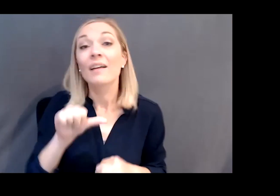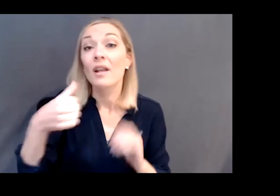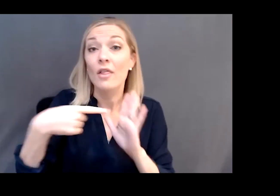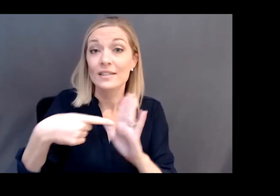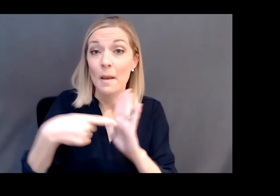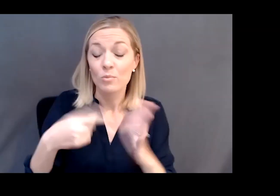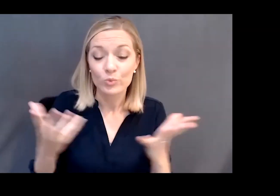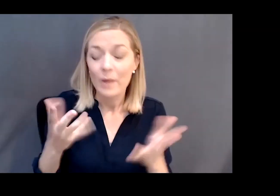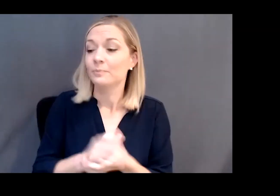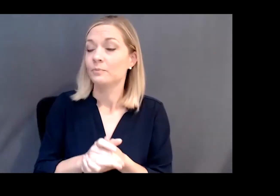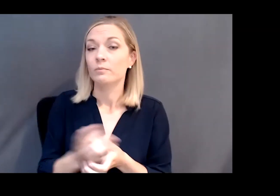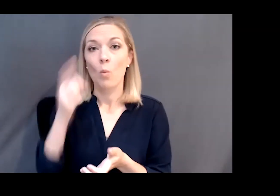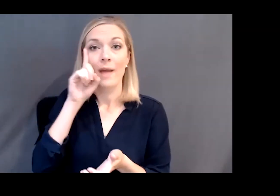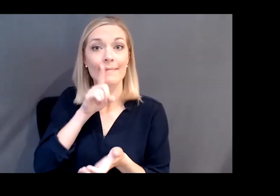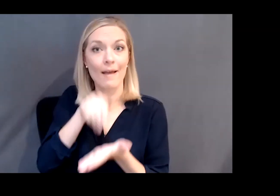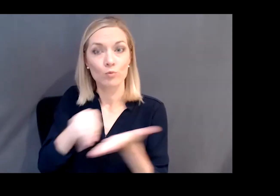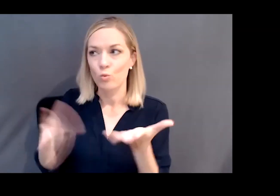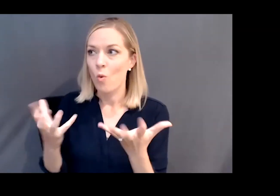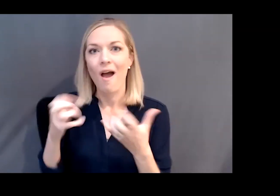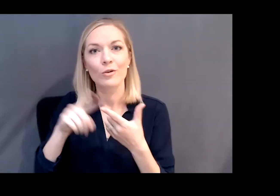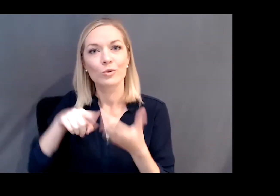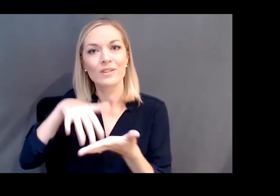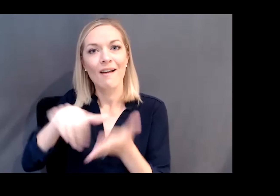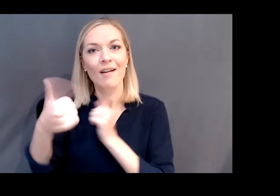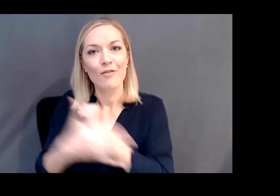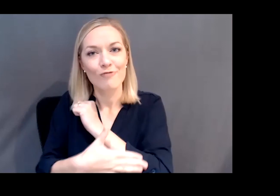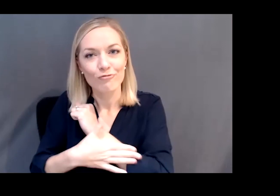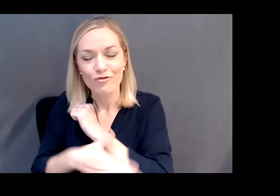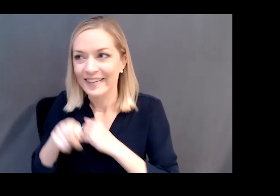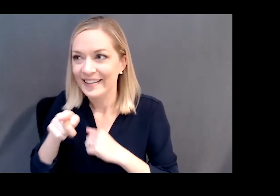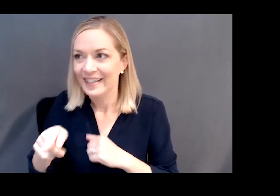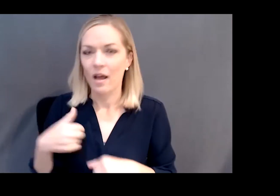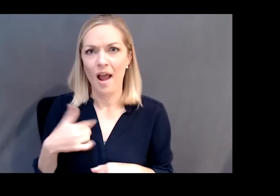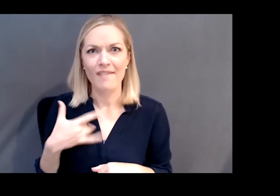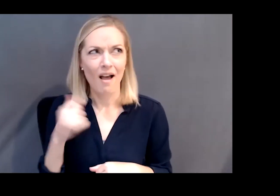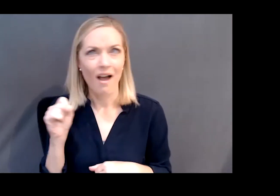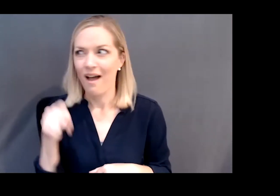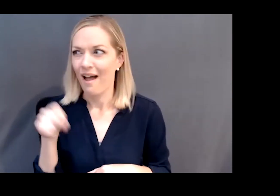Another example was a deaf student who wanted to study abroad.